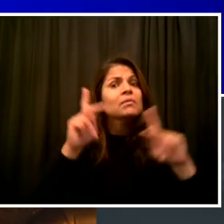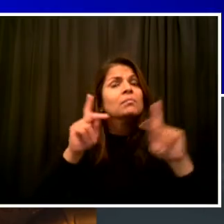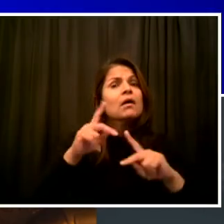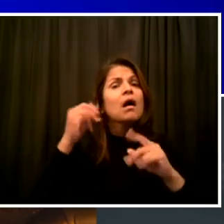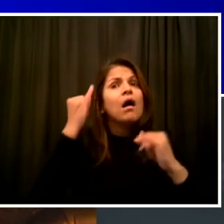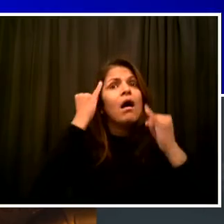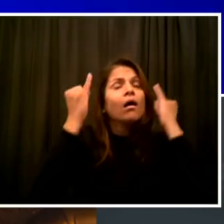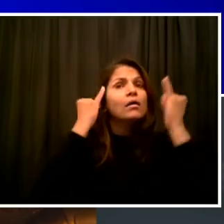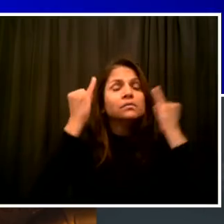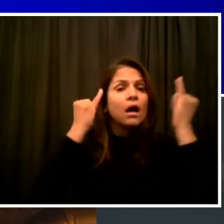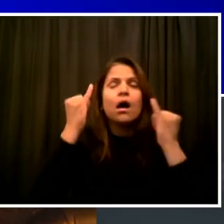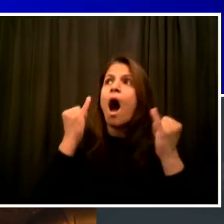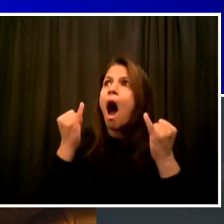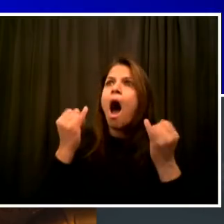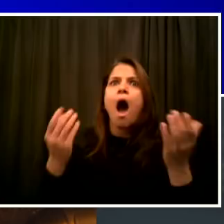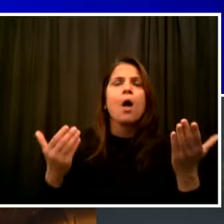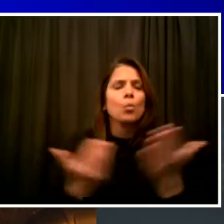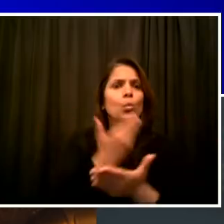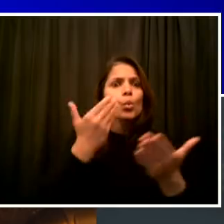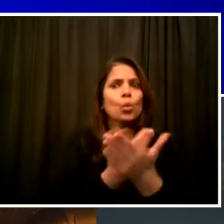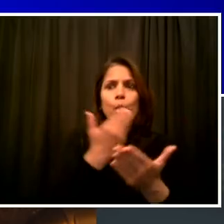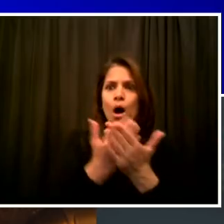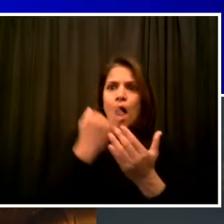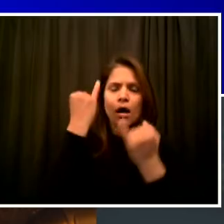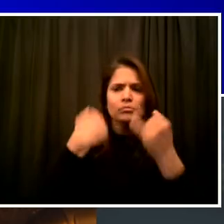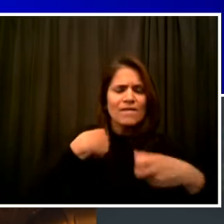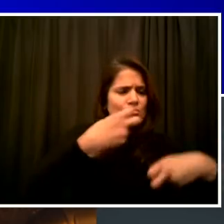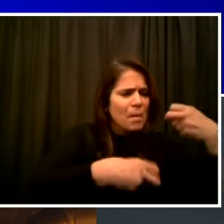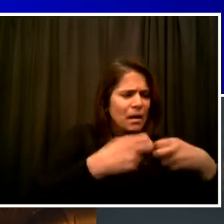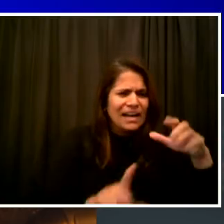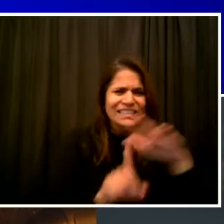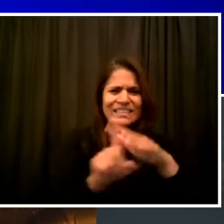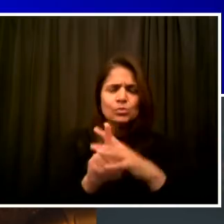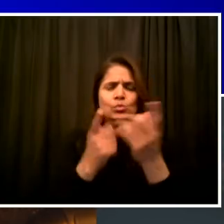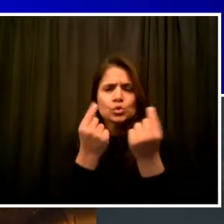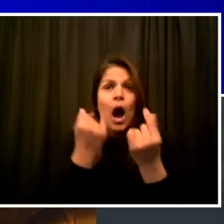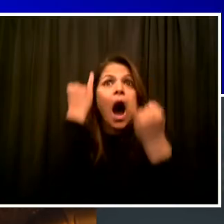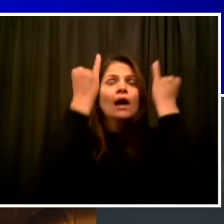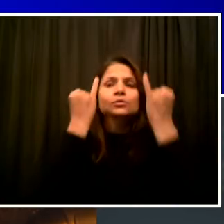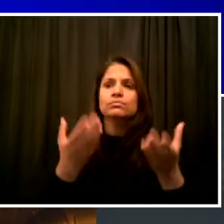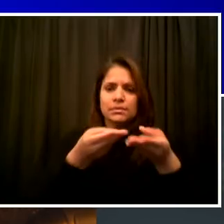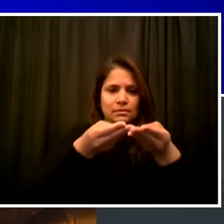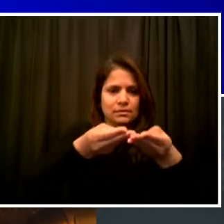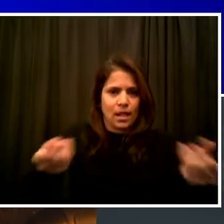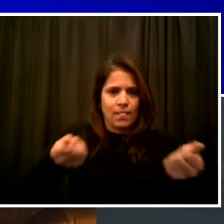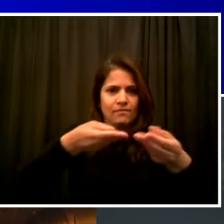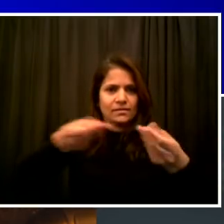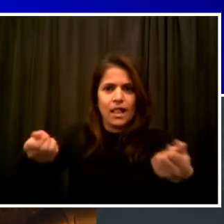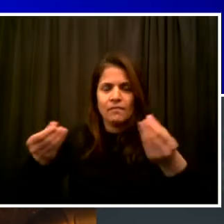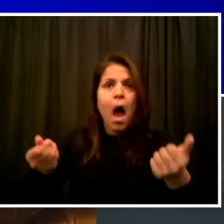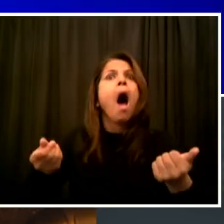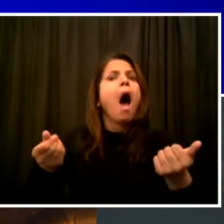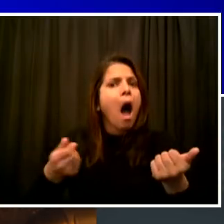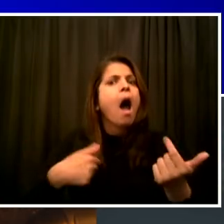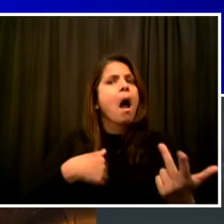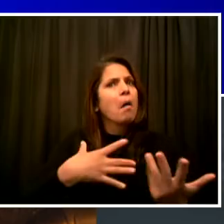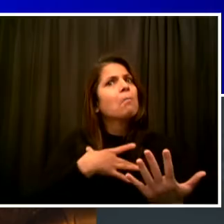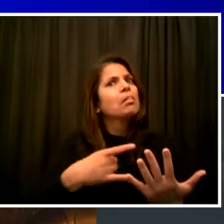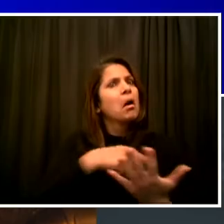AND ANXIETY A THHA FEAR S, PROPOSALS AND A SENSE OF CAN DO LET'S MAKE SOMETHING HAPPEN CLASSIC ATTITUDE